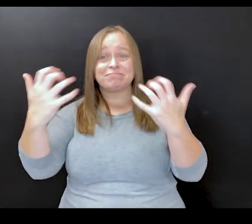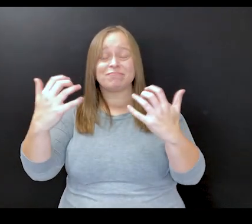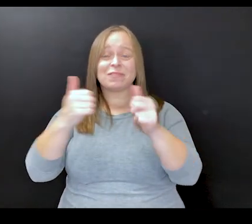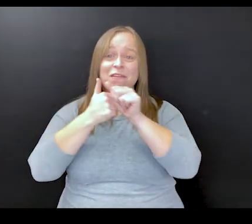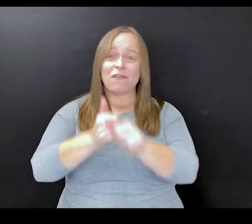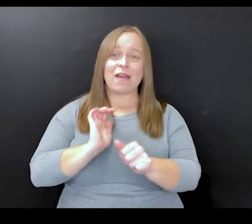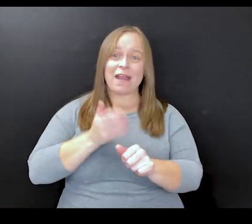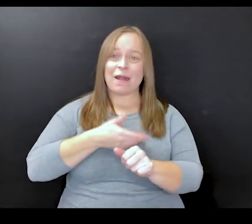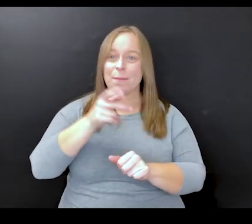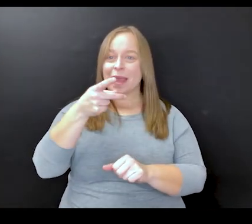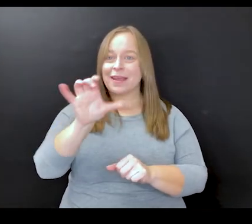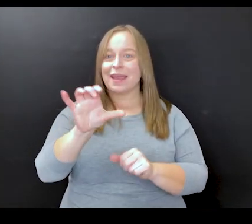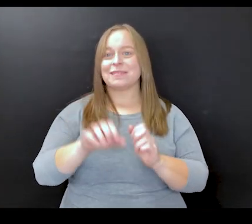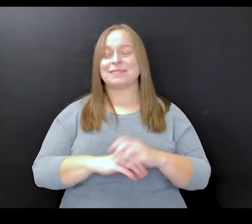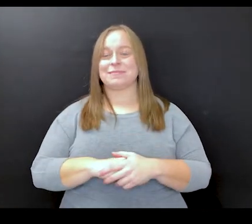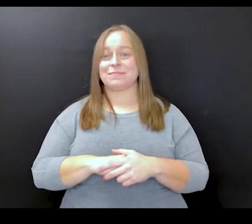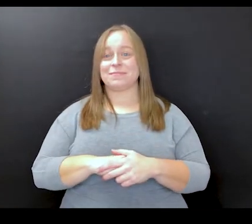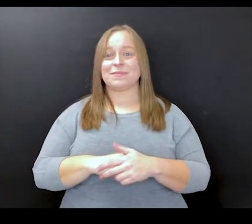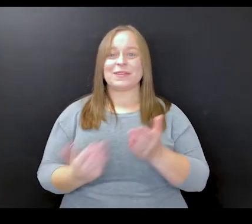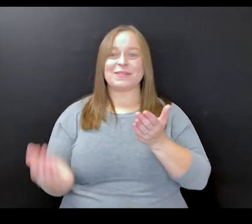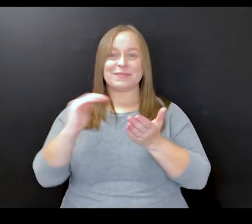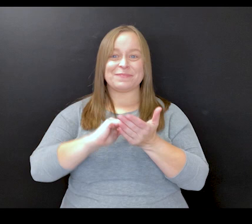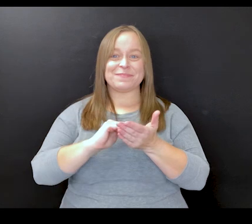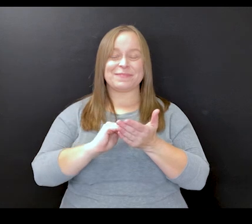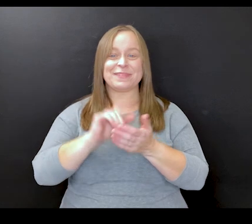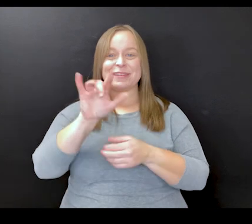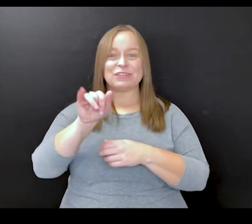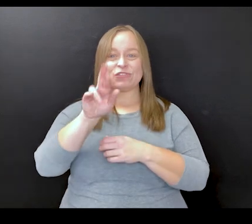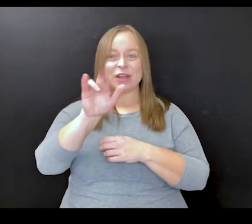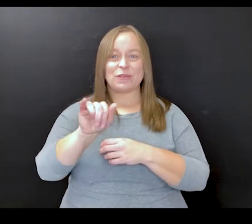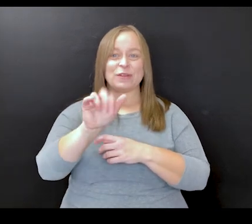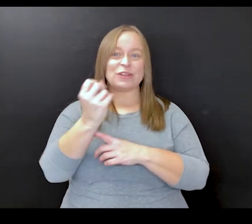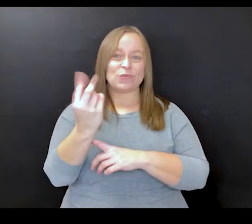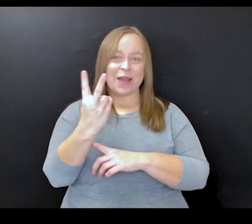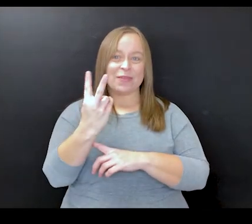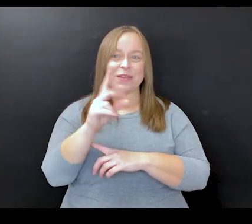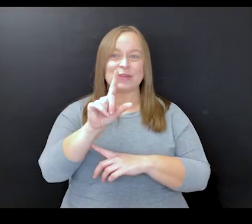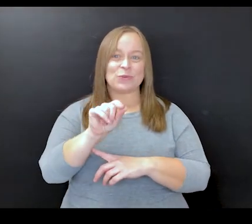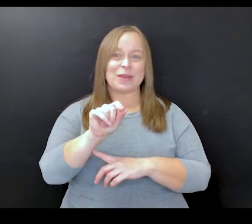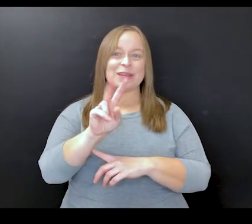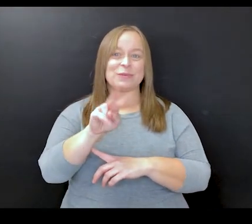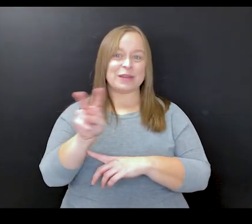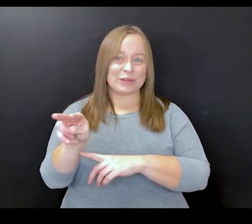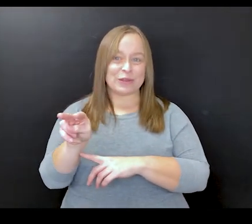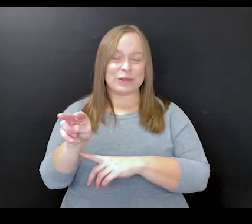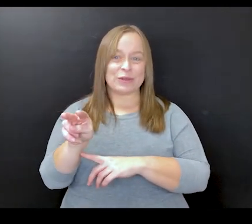for following our podcast! We will return on January 12th, 2022